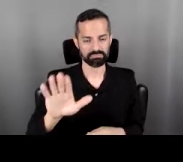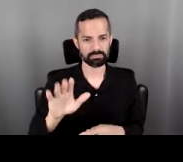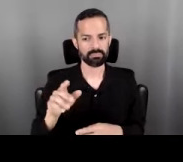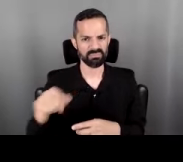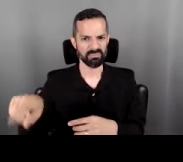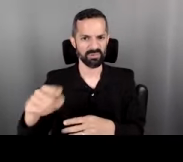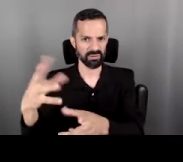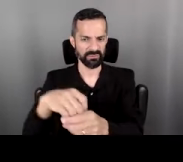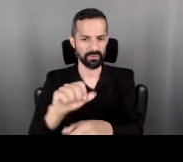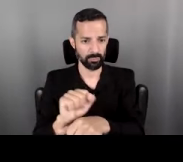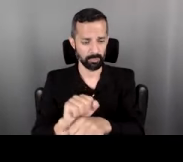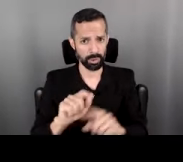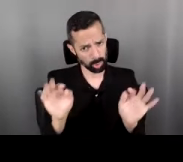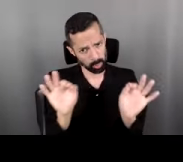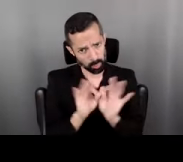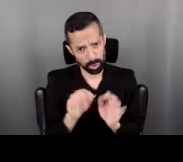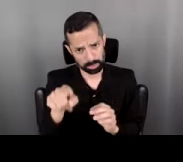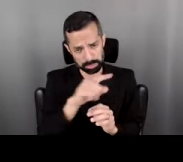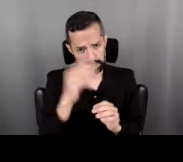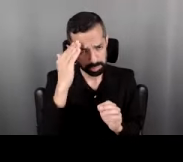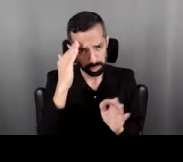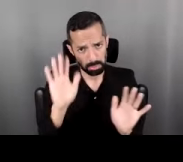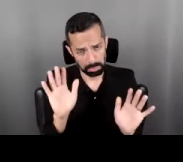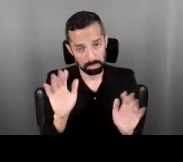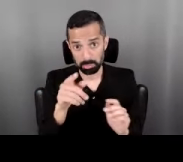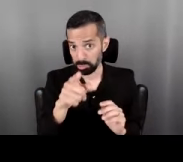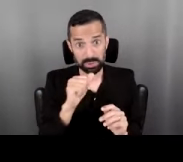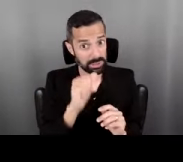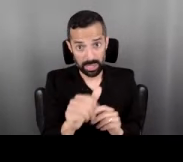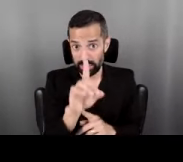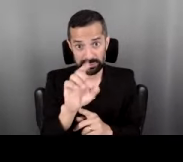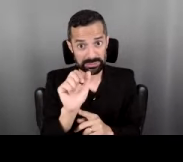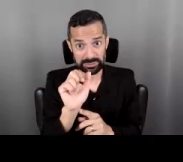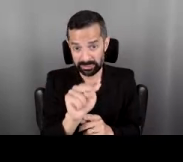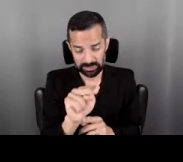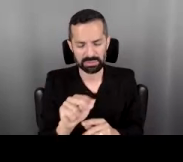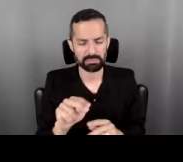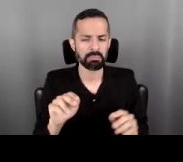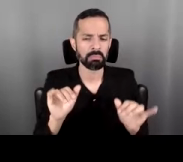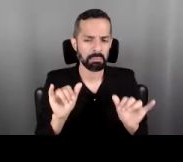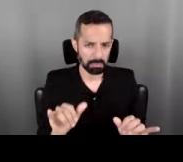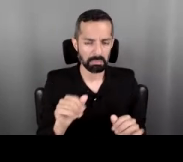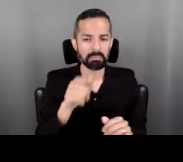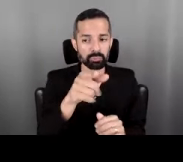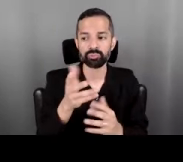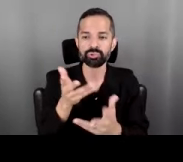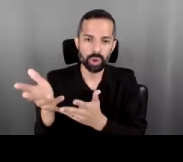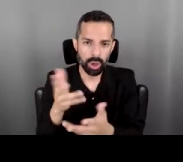and making sure that if you are not a dean, and you have been talking to your dean or area supervisor about what